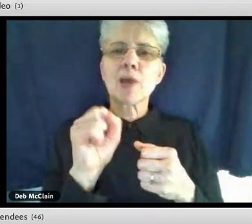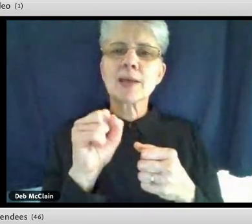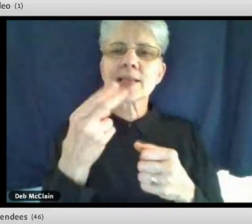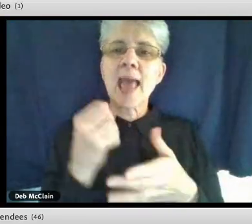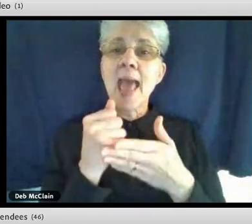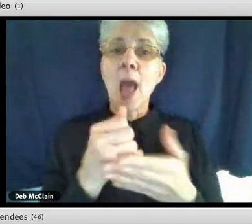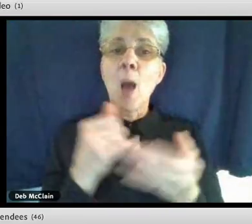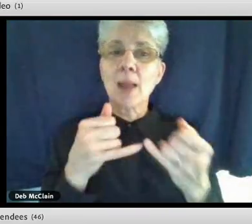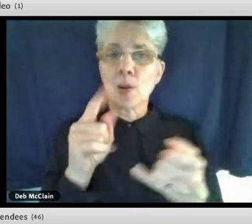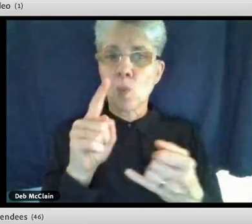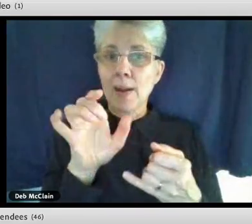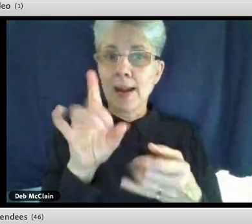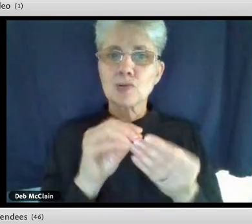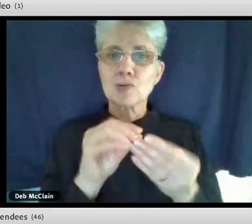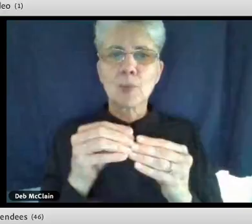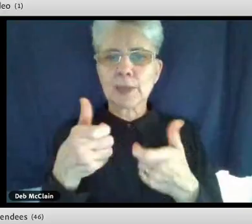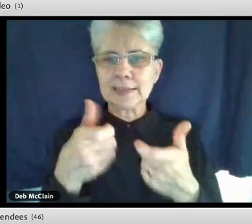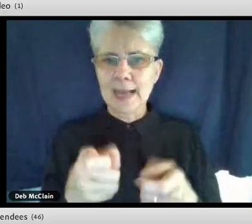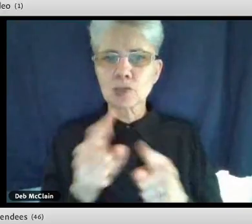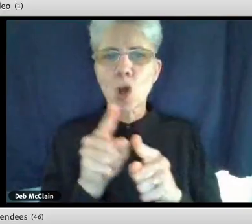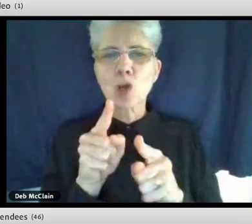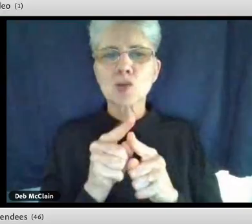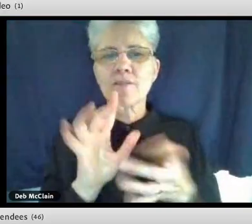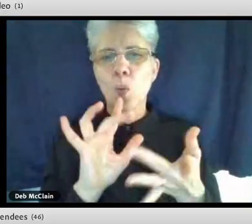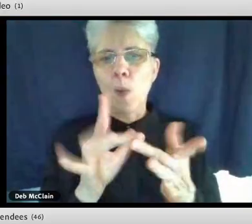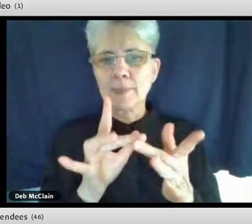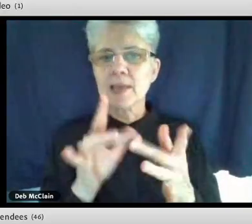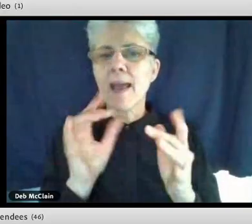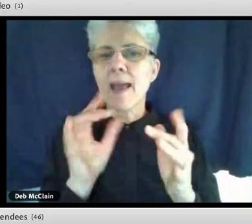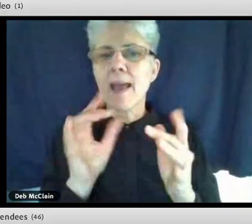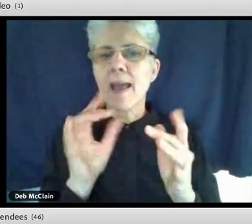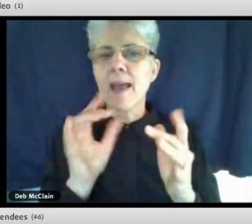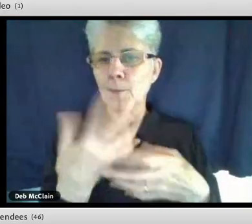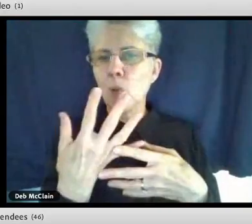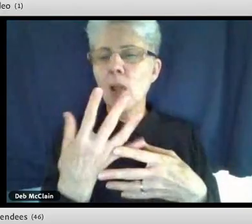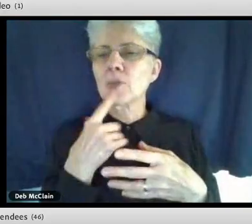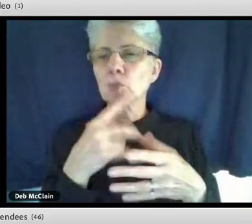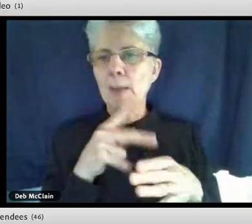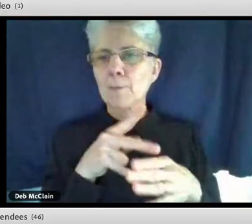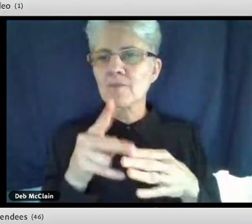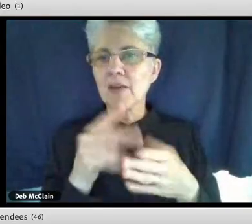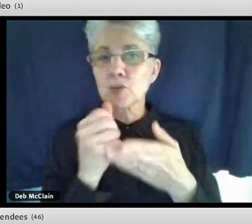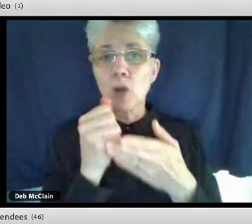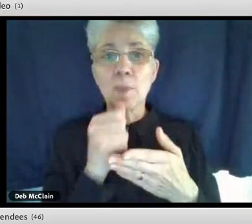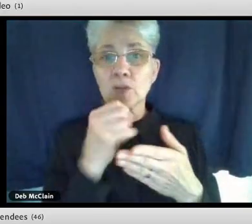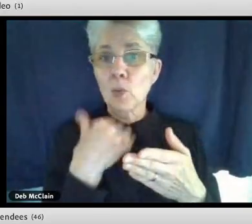They've also got a website, so you can actually get professional help if you don't have somebody professionally that you actually see.